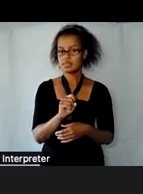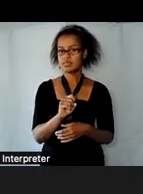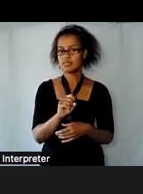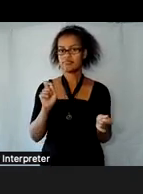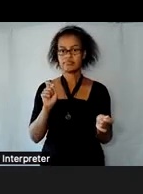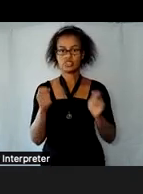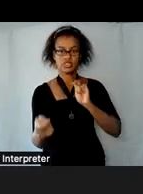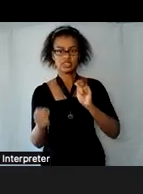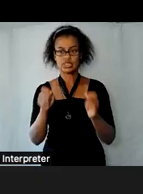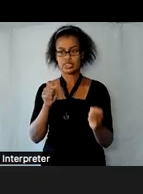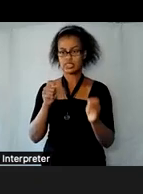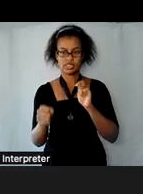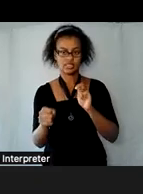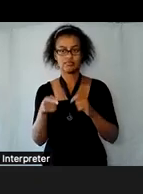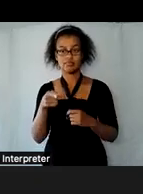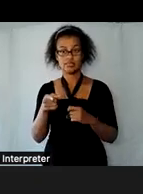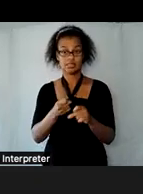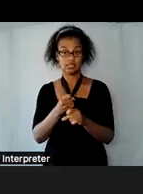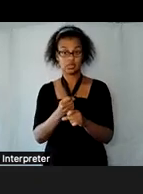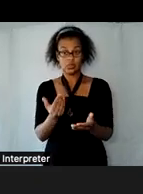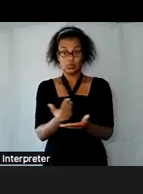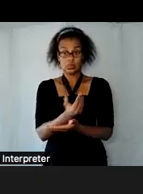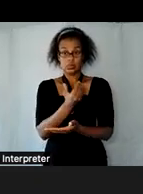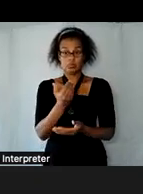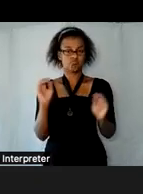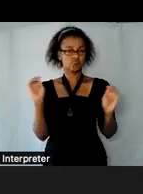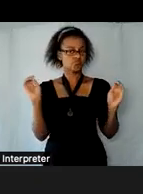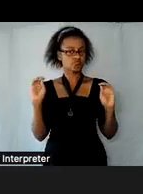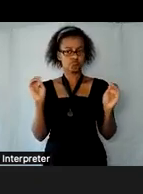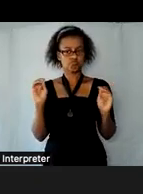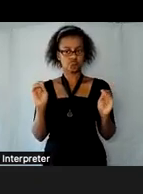This year, there is nothing new is the same grant amount.